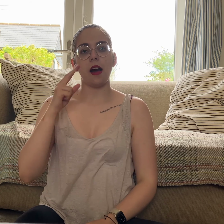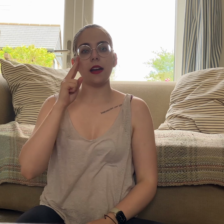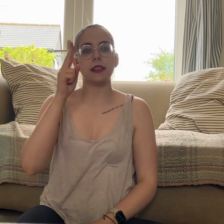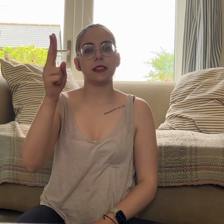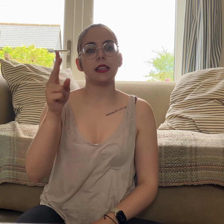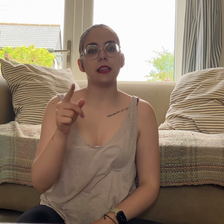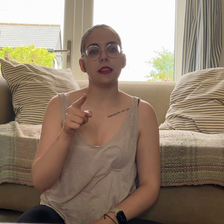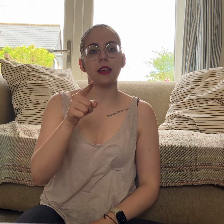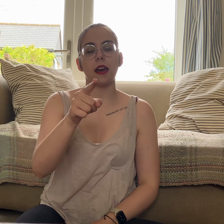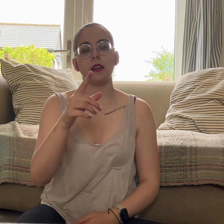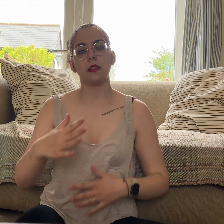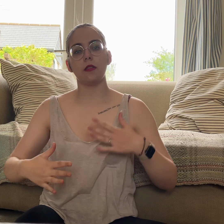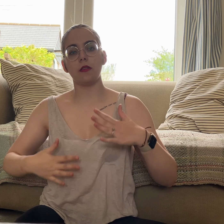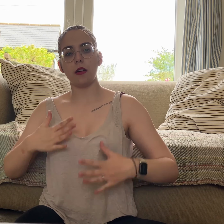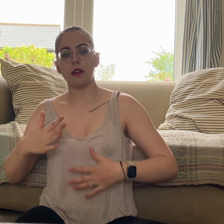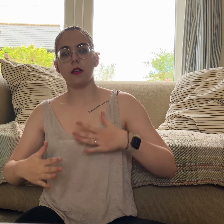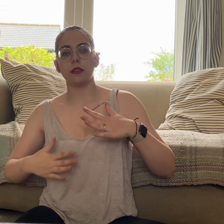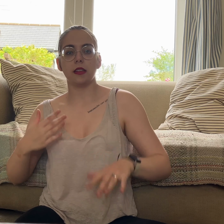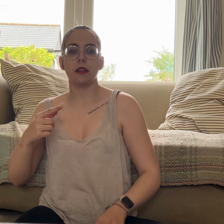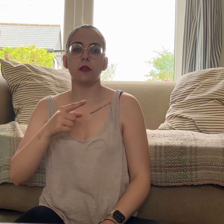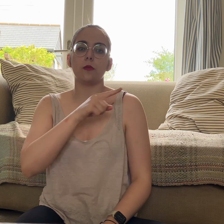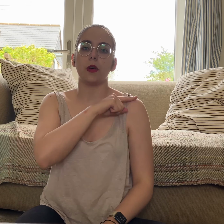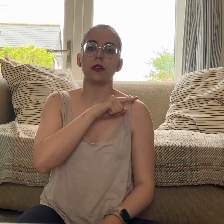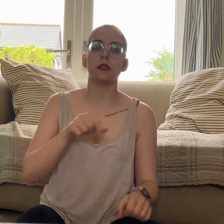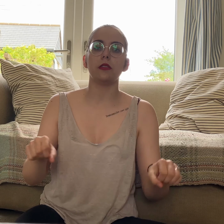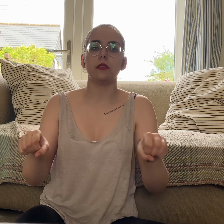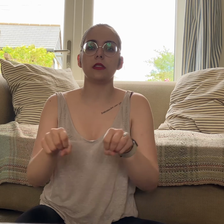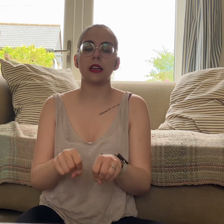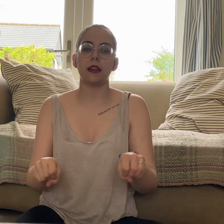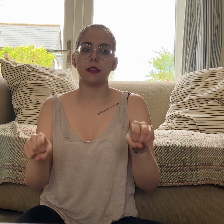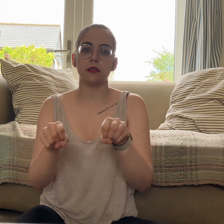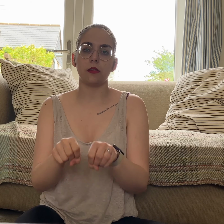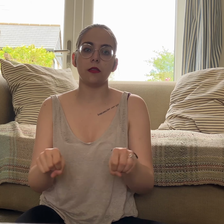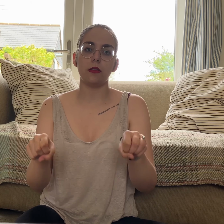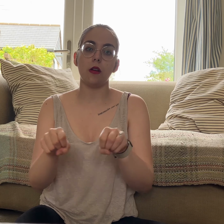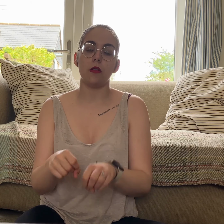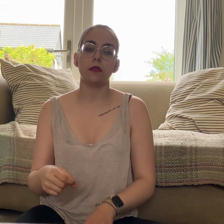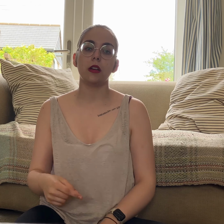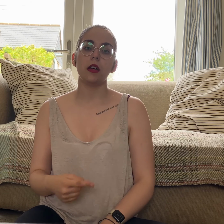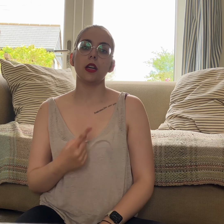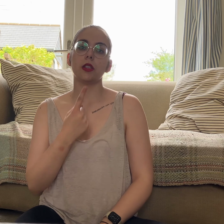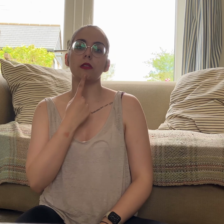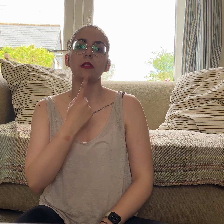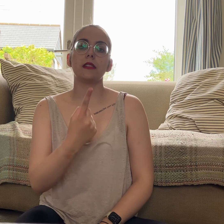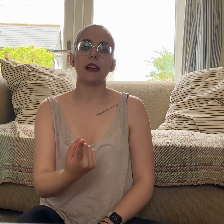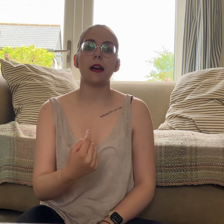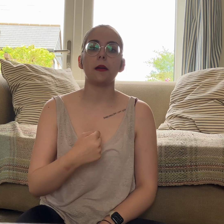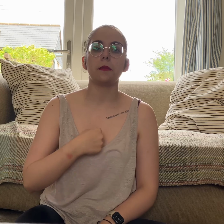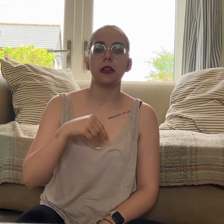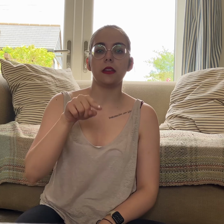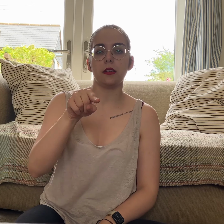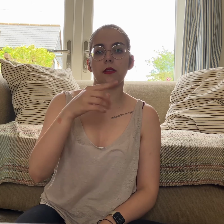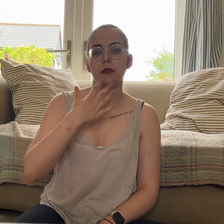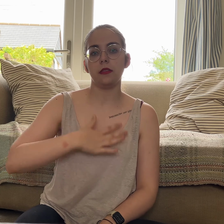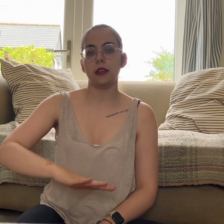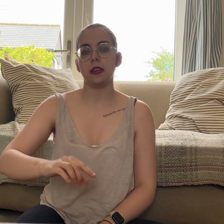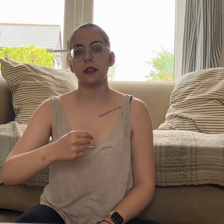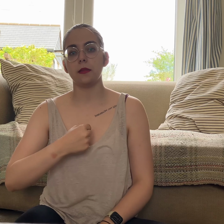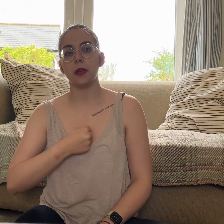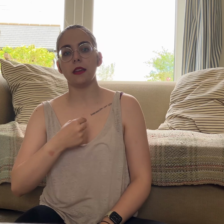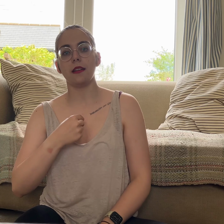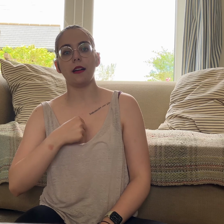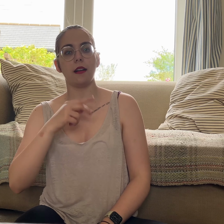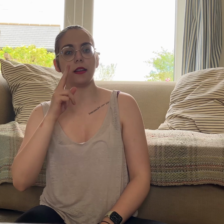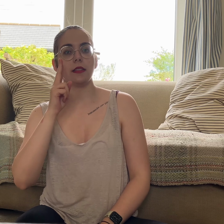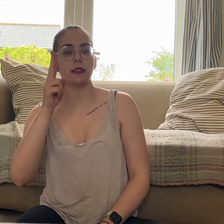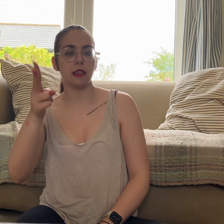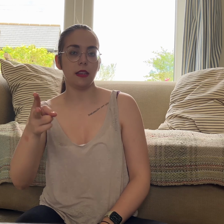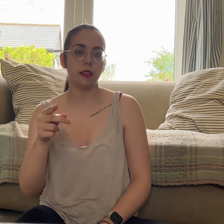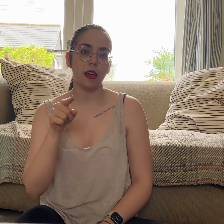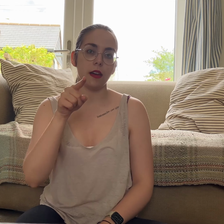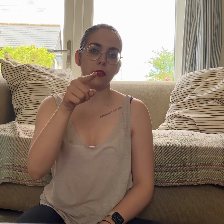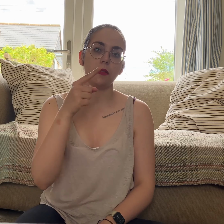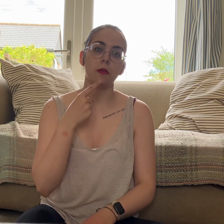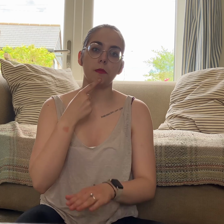I see that you're hurting, why did you take so long? To tell me you need me, I see that you're